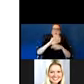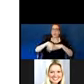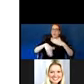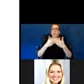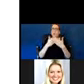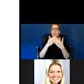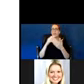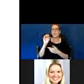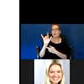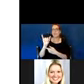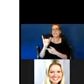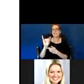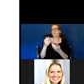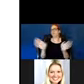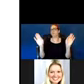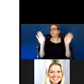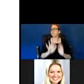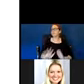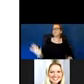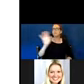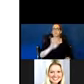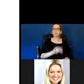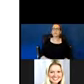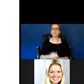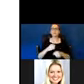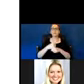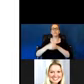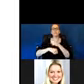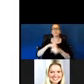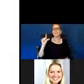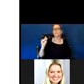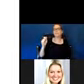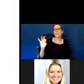So in 2019, we were able to expand our few teams